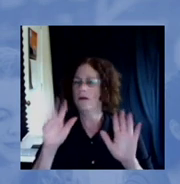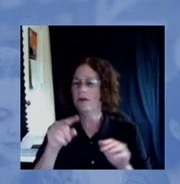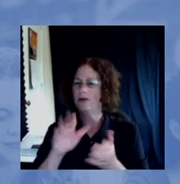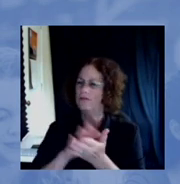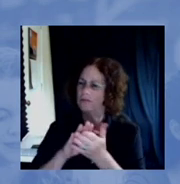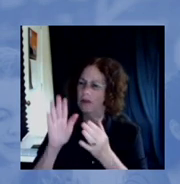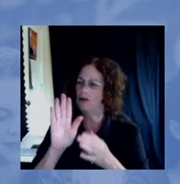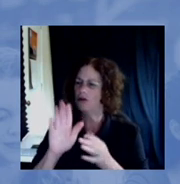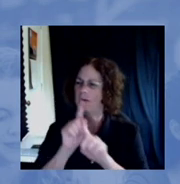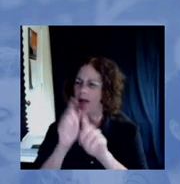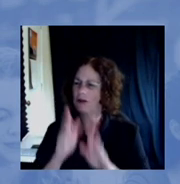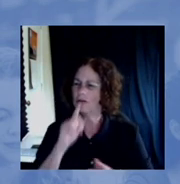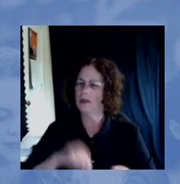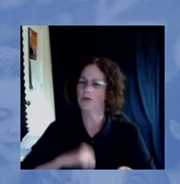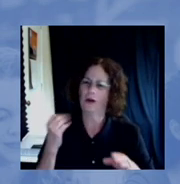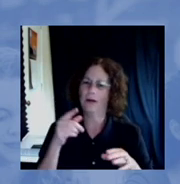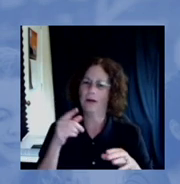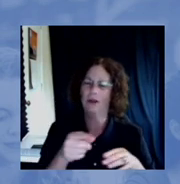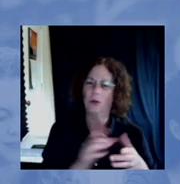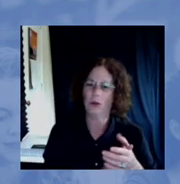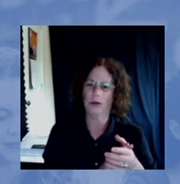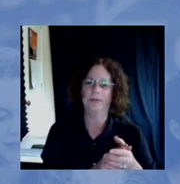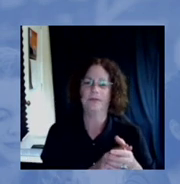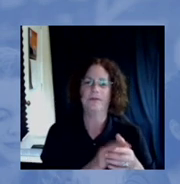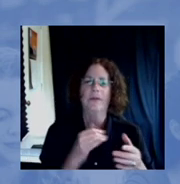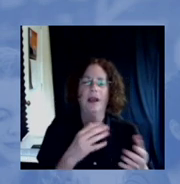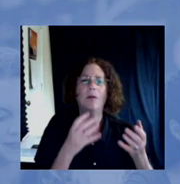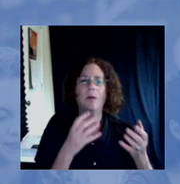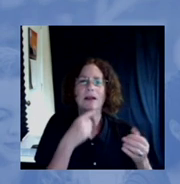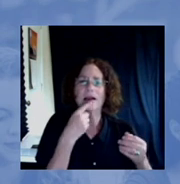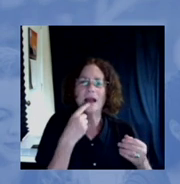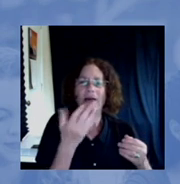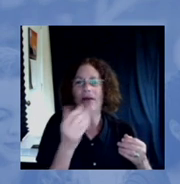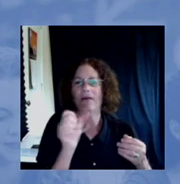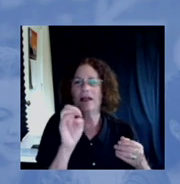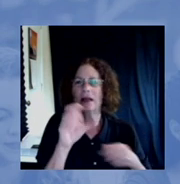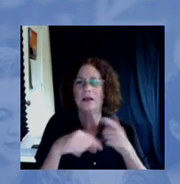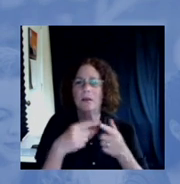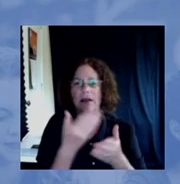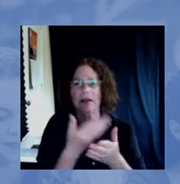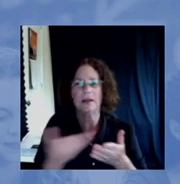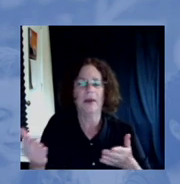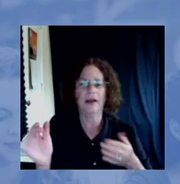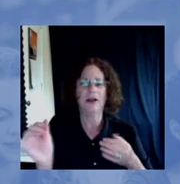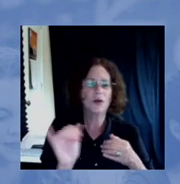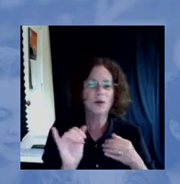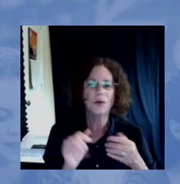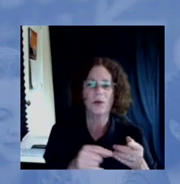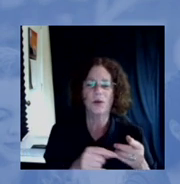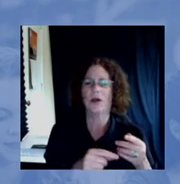I WANT TO CHIME IN 15 SECONDS ON SOMETHING ON THIS TOPIC BECAUSE NUMBER ONE WE ALL WELCOME